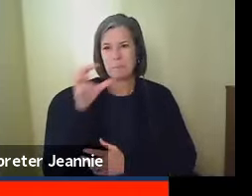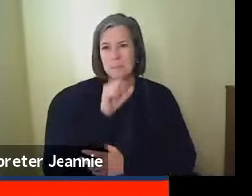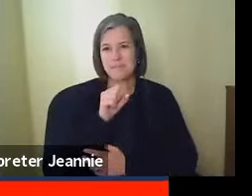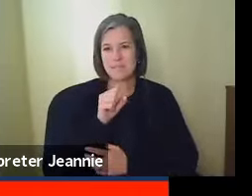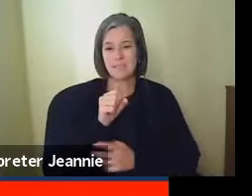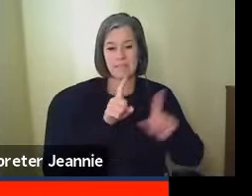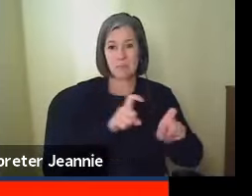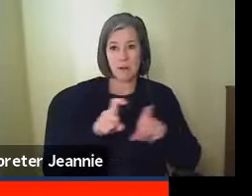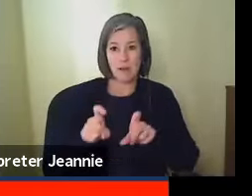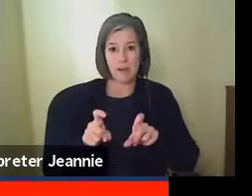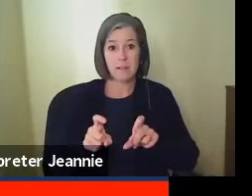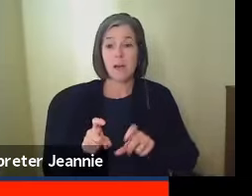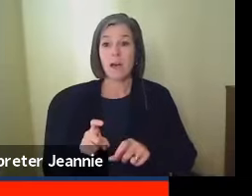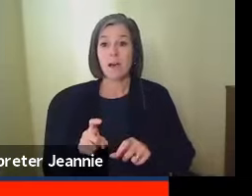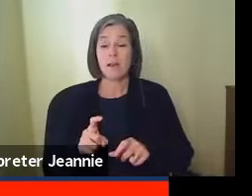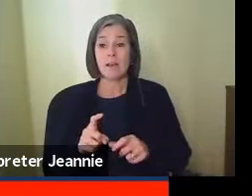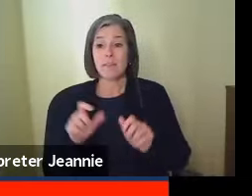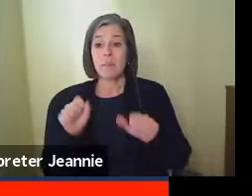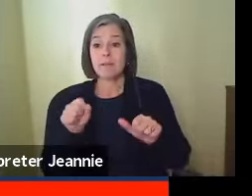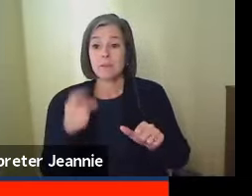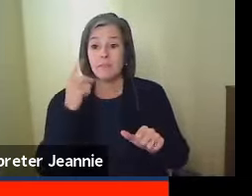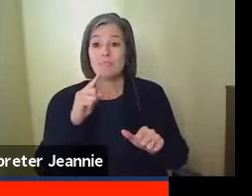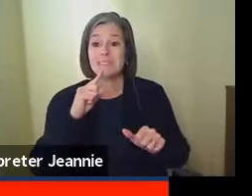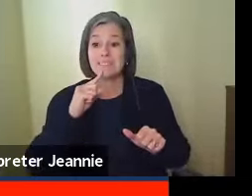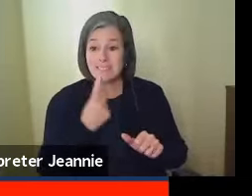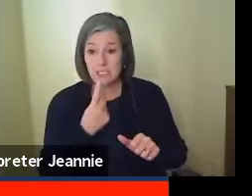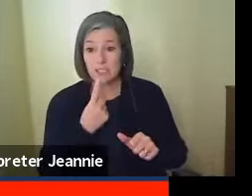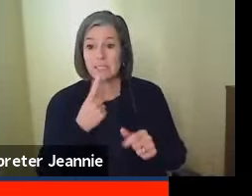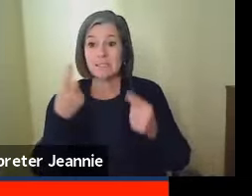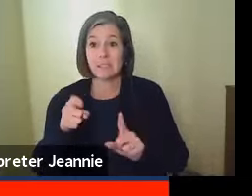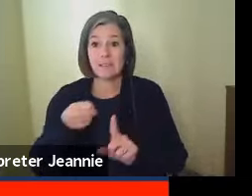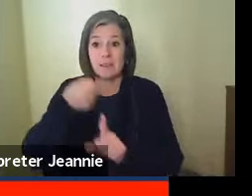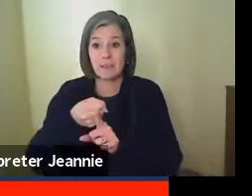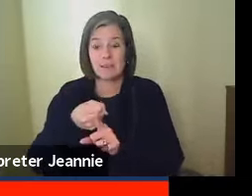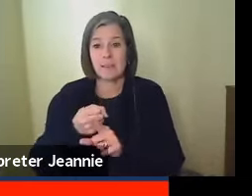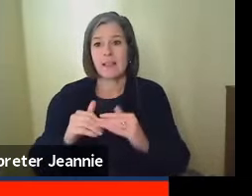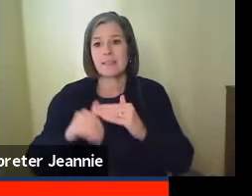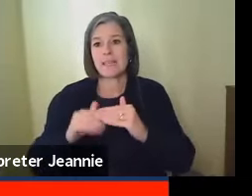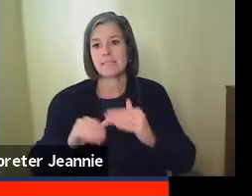event from this vaccine is less than .002%. Your chance of dying from COVID in the